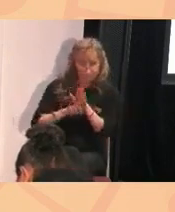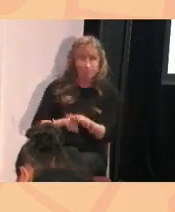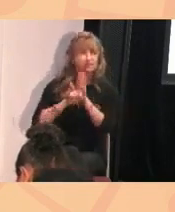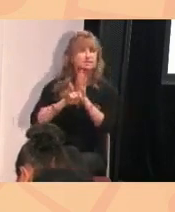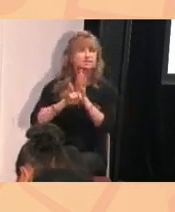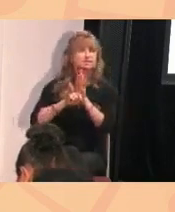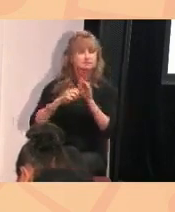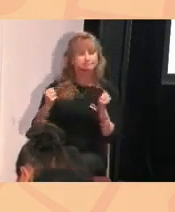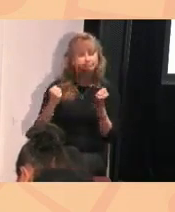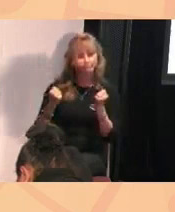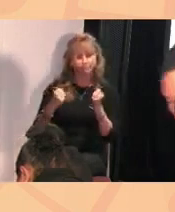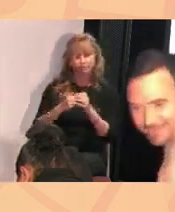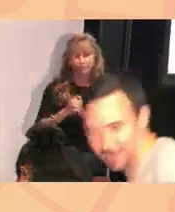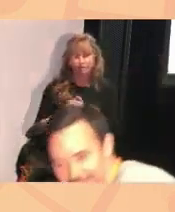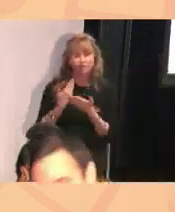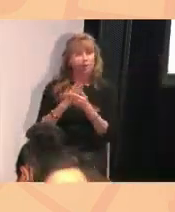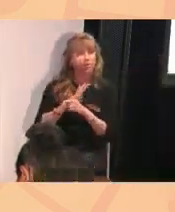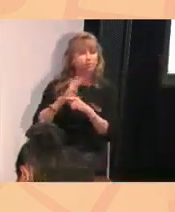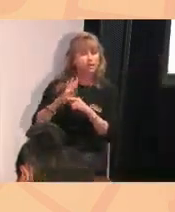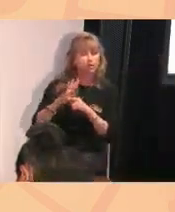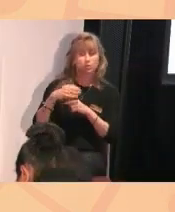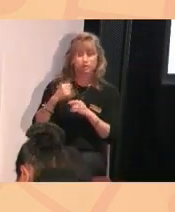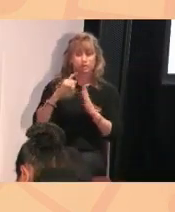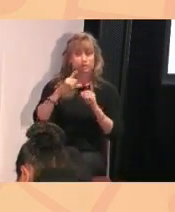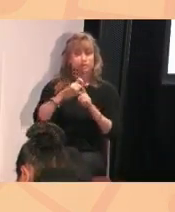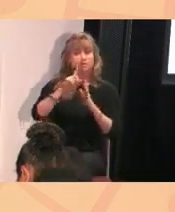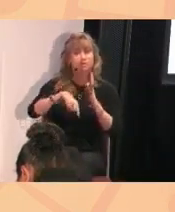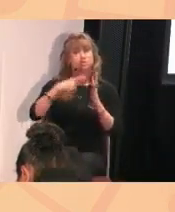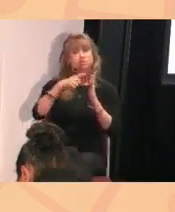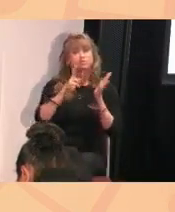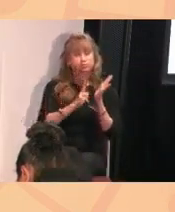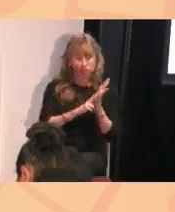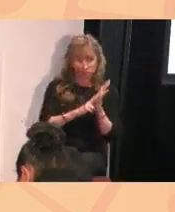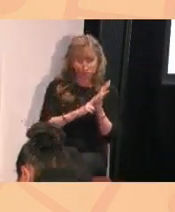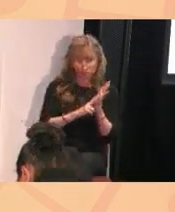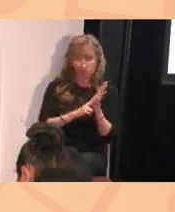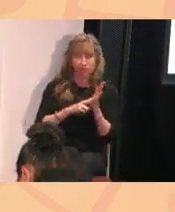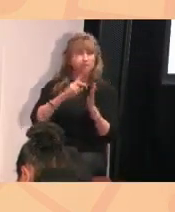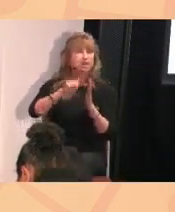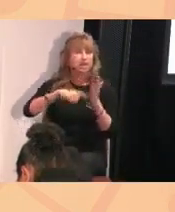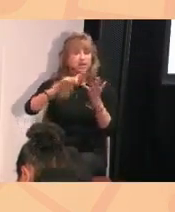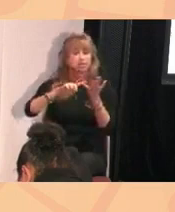accomplished over the past 50 years through bravery, courage, resilience and activism.